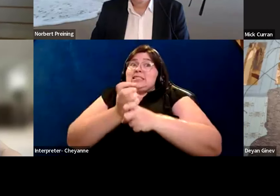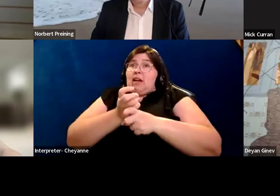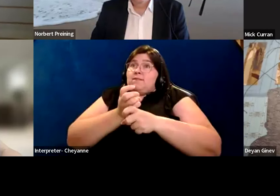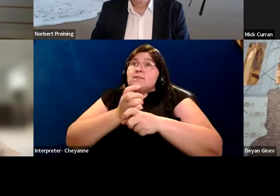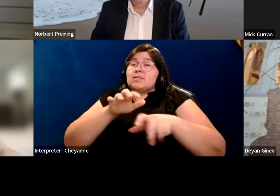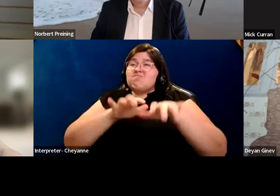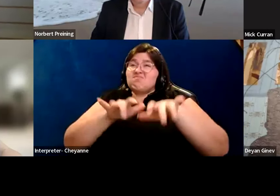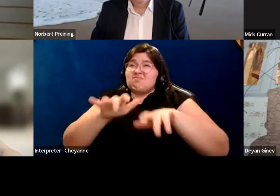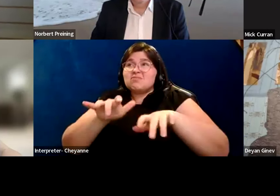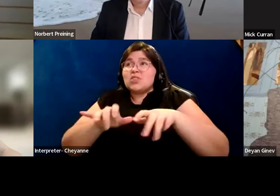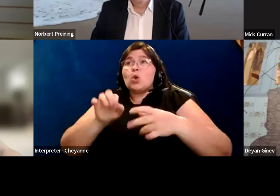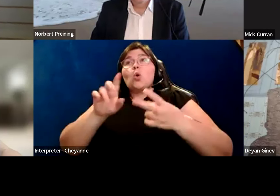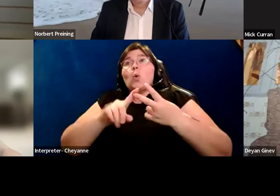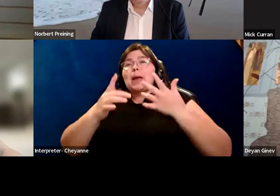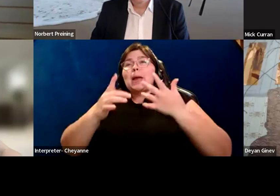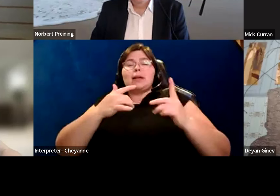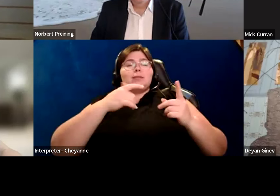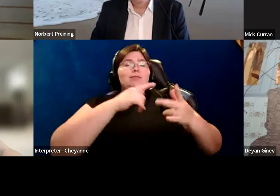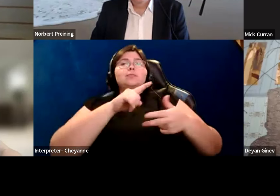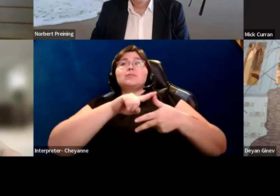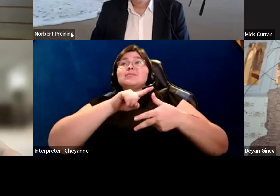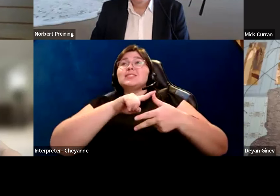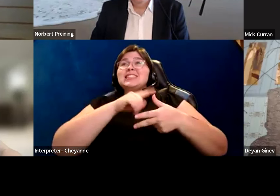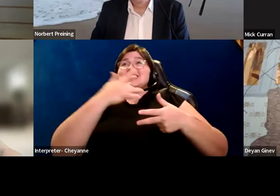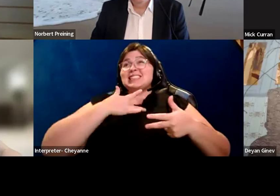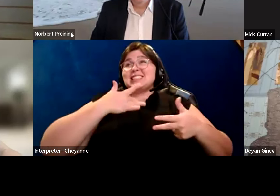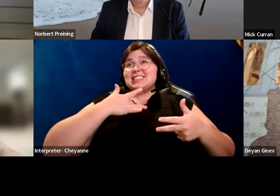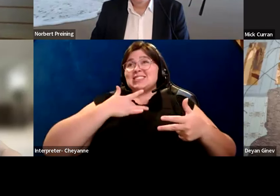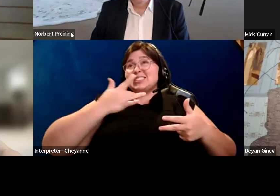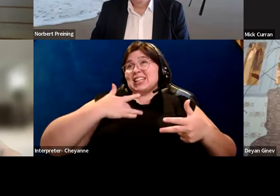Or we're talking about sensory. So that will be, say, people with low vision